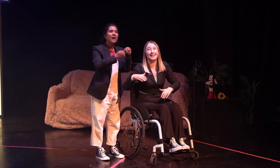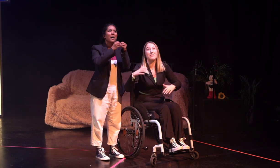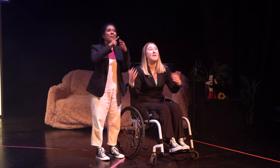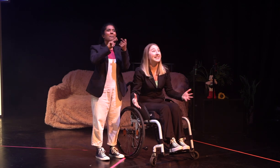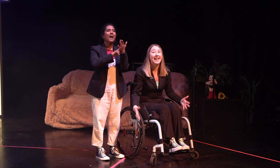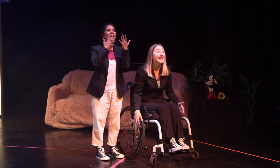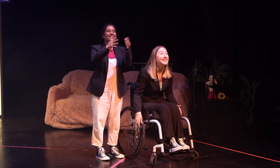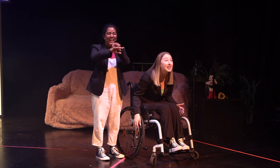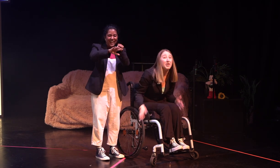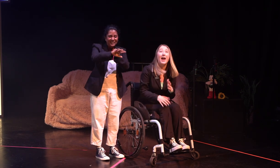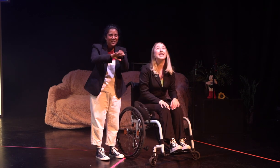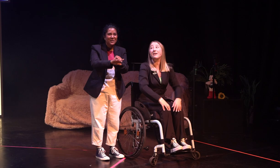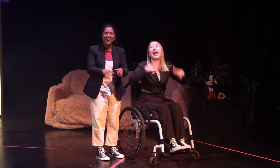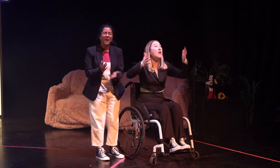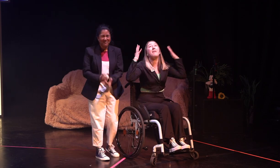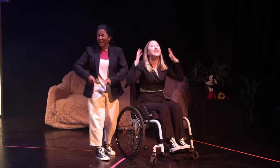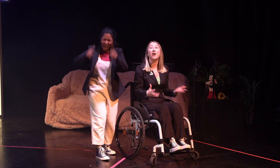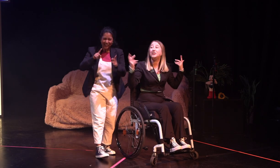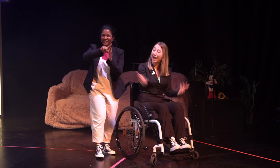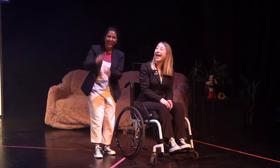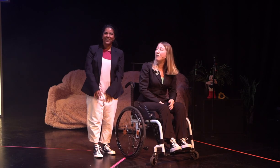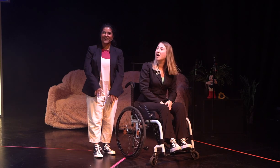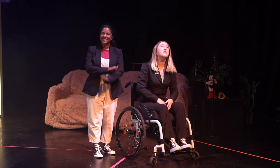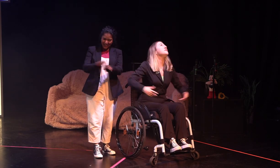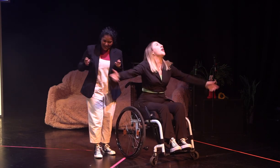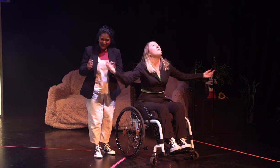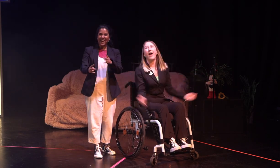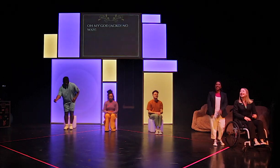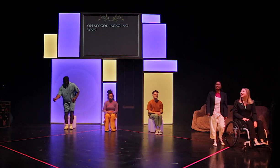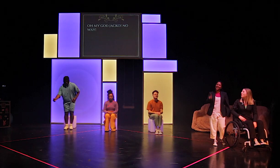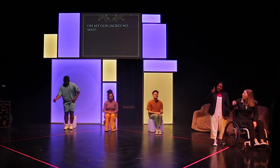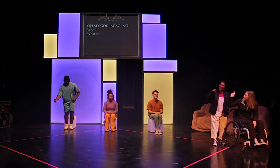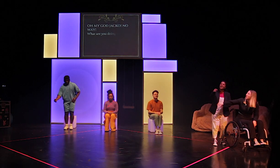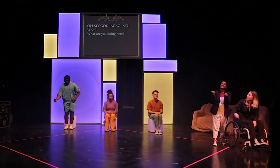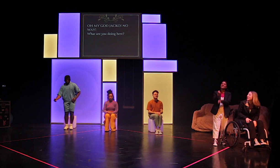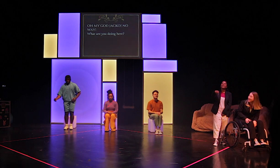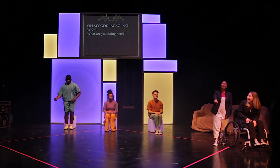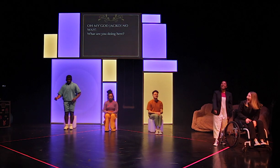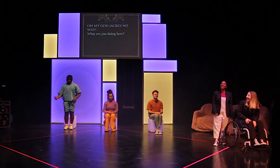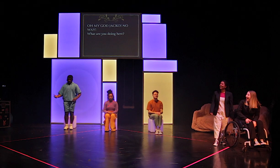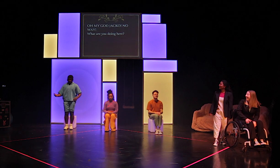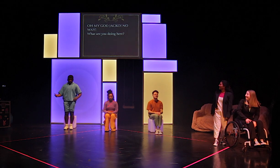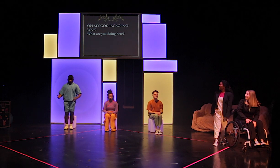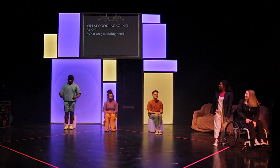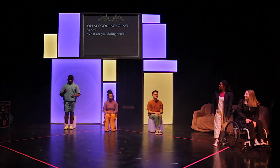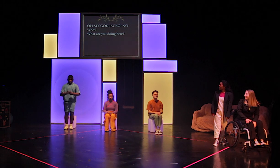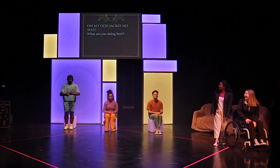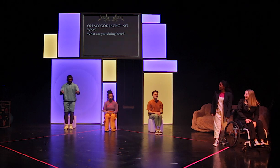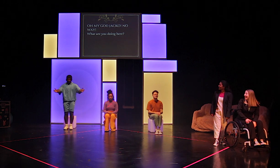that Ben 10 tattoo anywhere. Oh my God, Jacko, no way, what are you doing here?